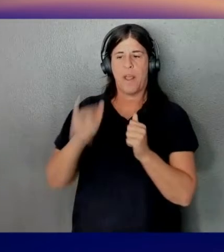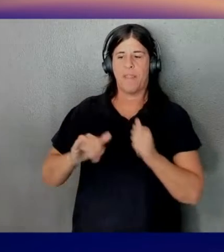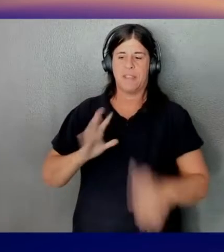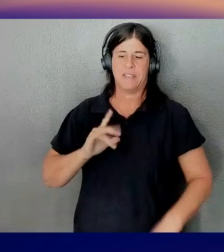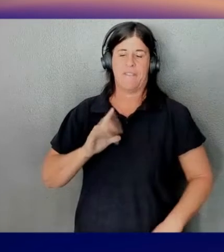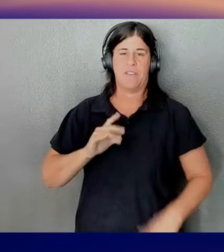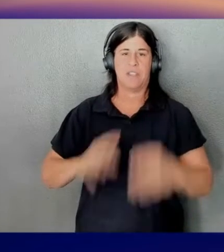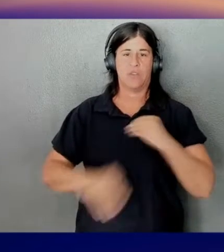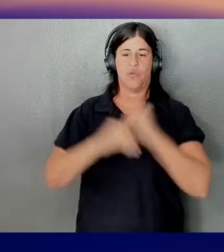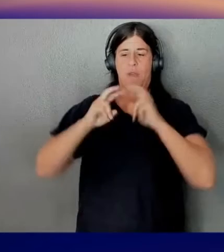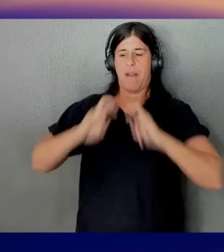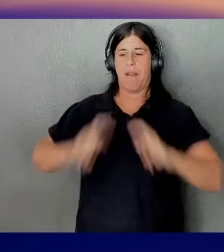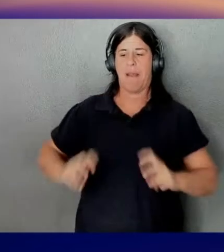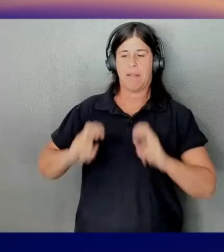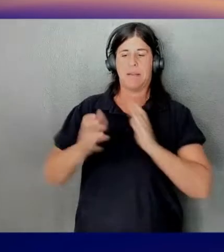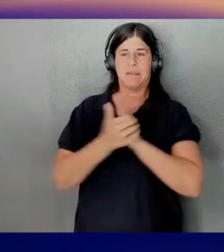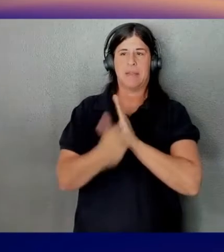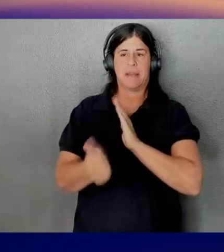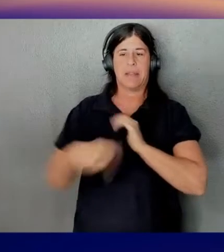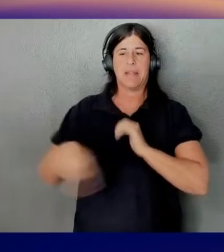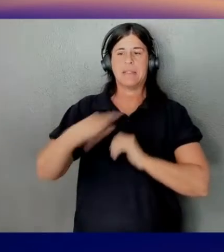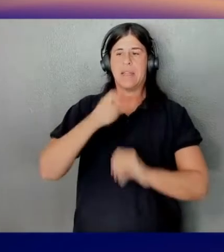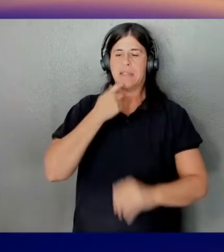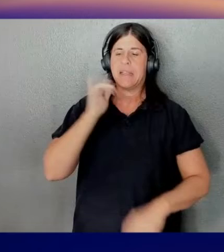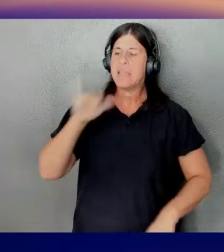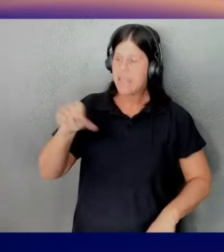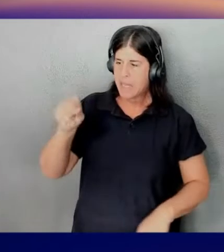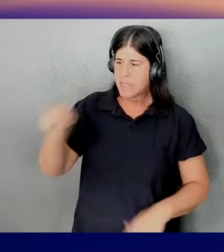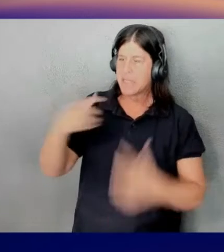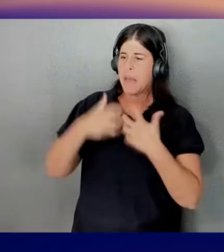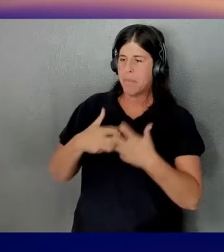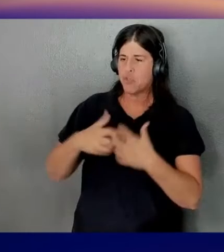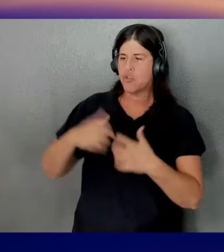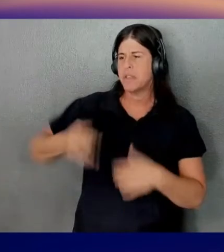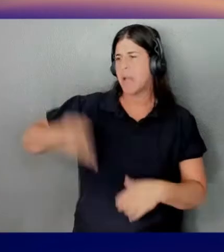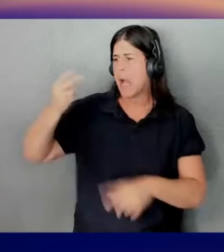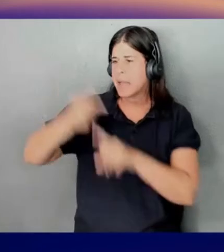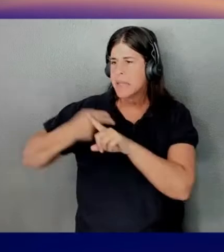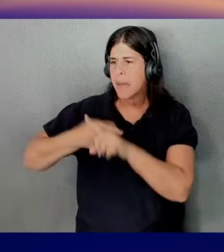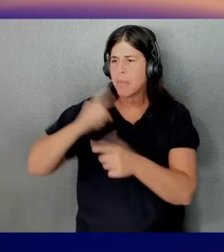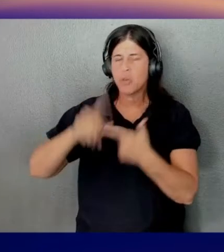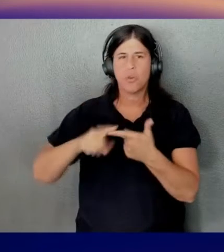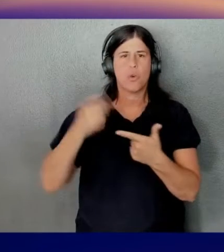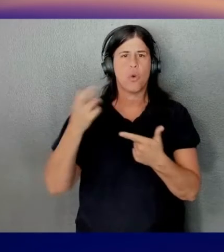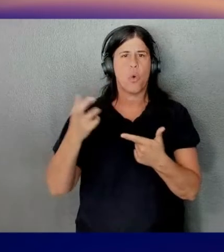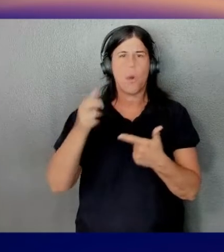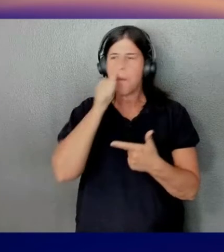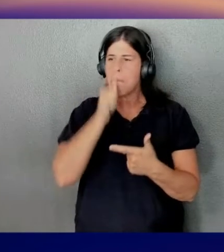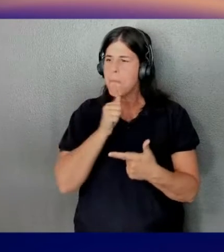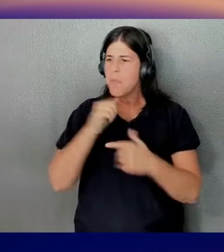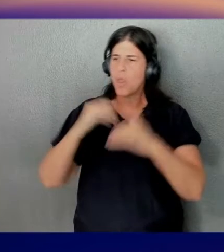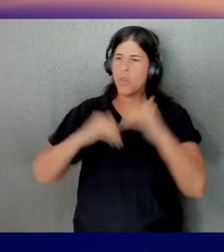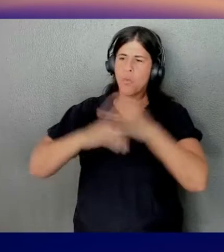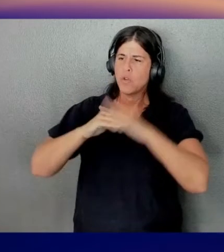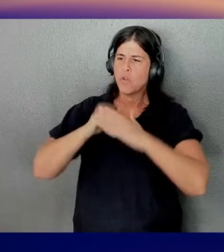they can usually say, yes, this machine has high temperature or the press is not the right one. So it will probably fail.